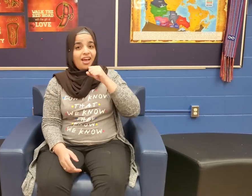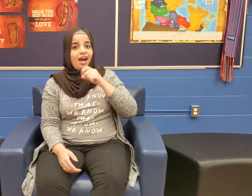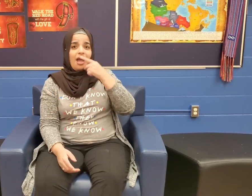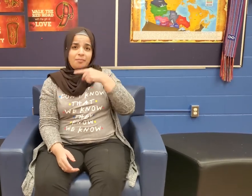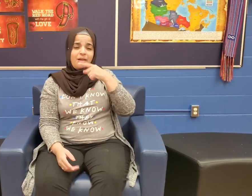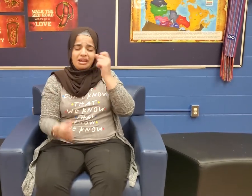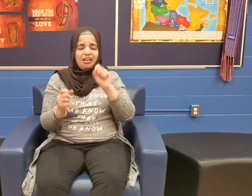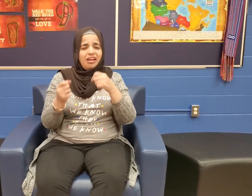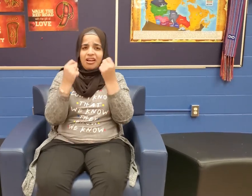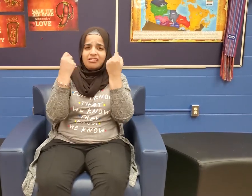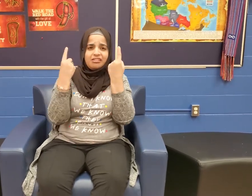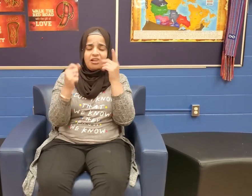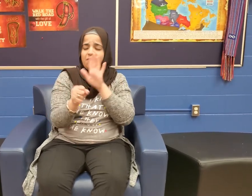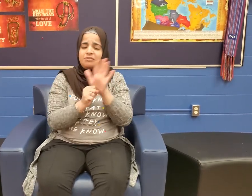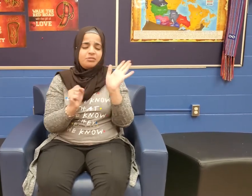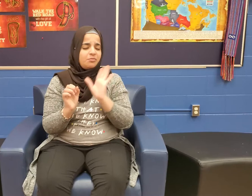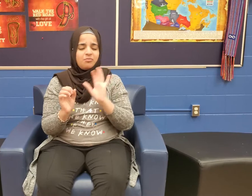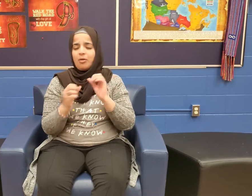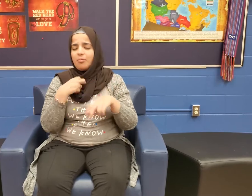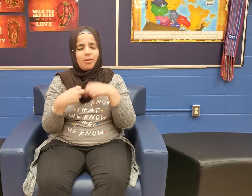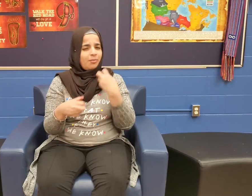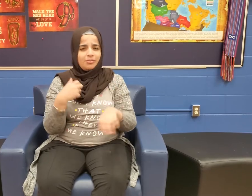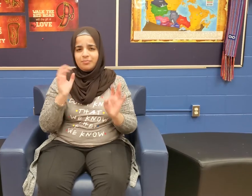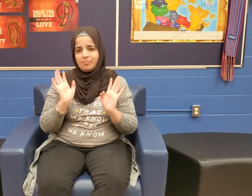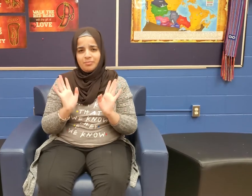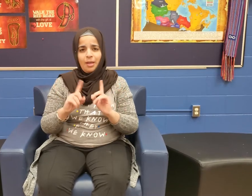I said, "yes, I'm hearing; I can understand fully, no problem."